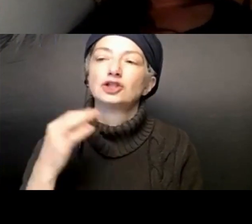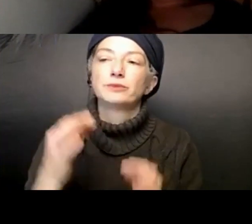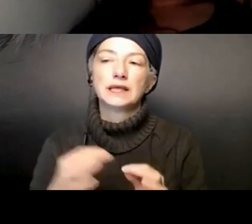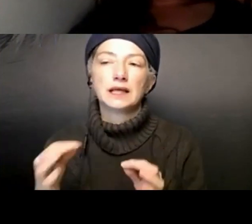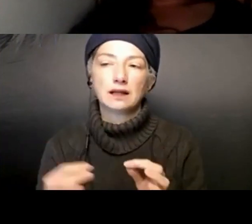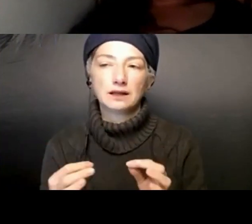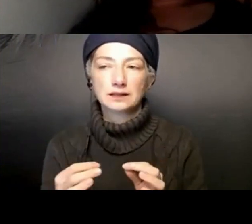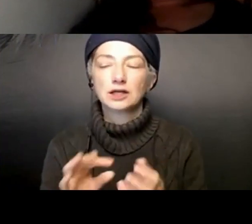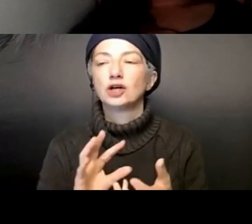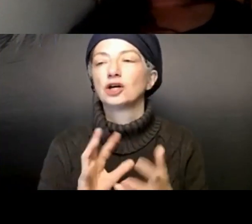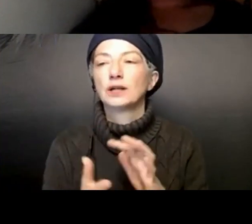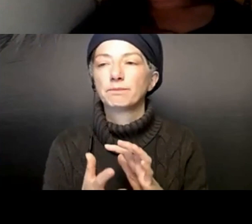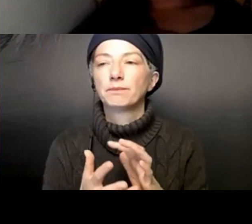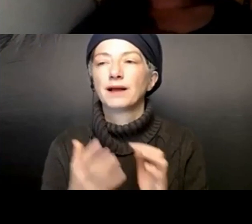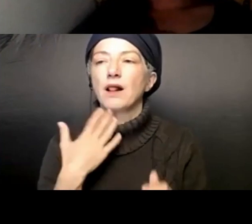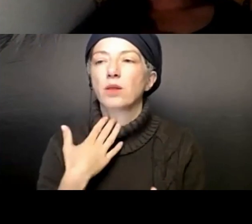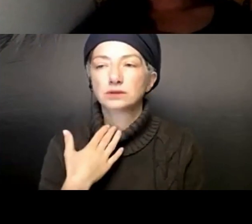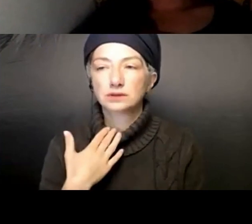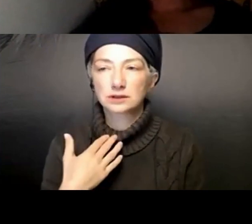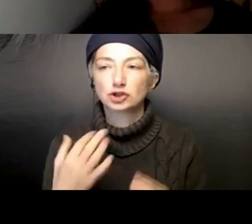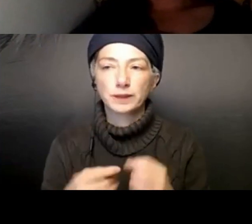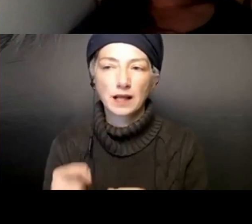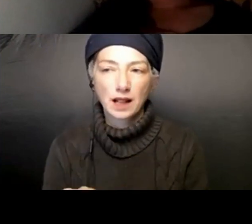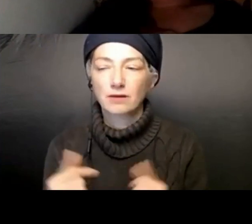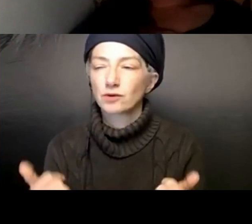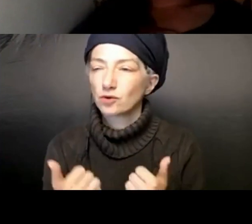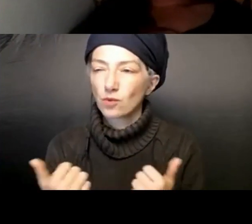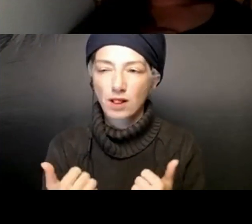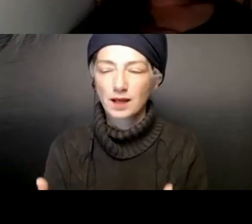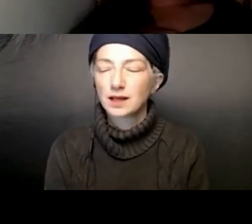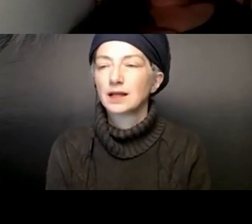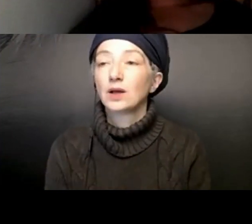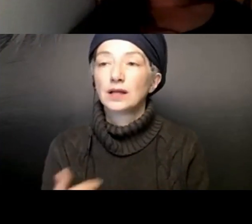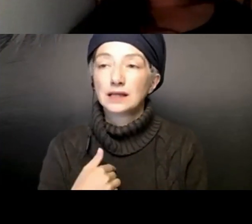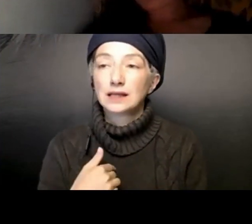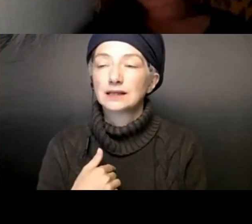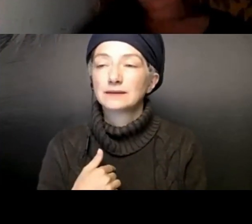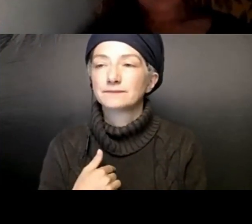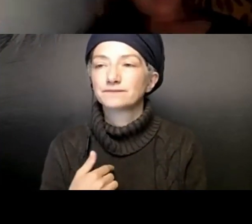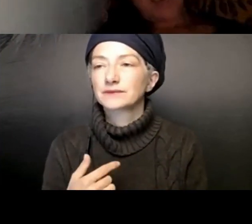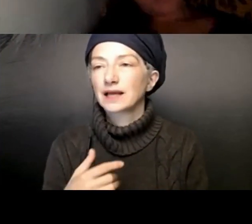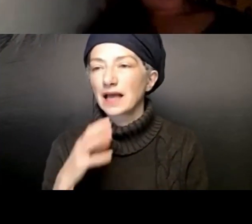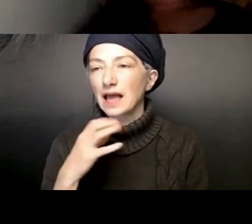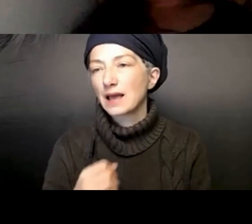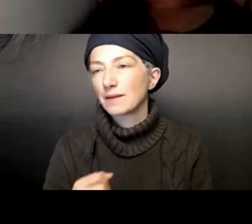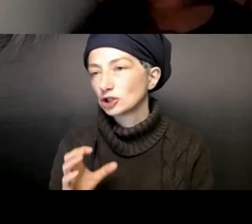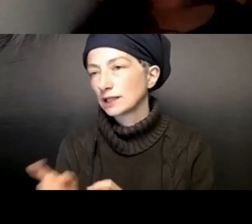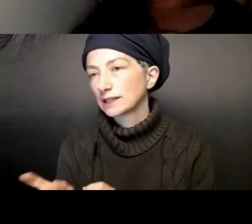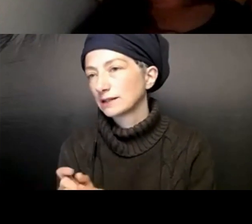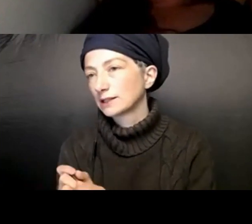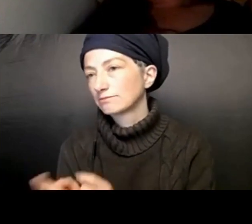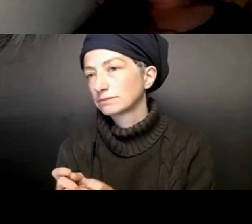with very brilliant Tanja Erhart, who led us in a session. And I have been secretly messaging Tanja in the chat - who is here -